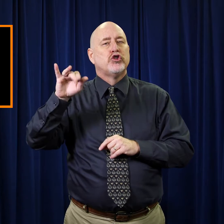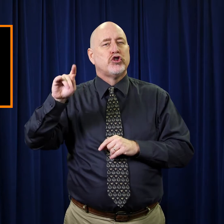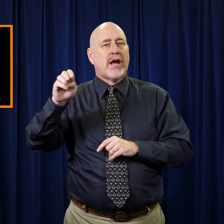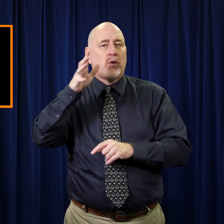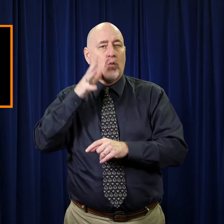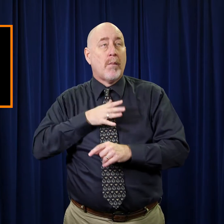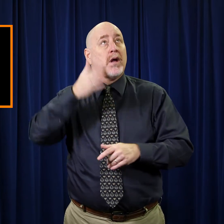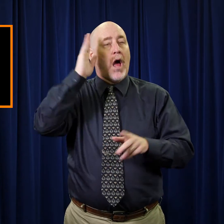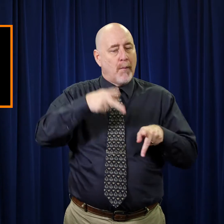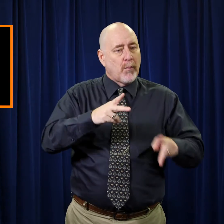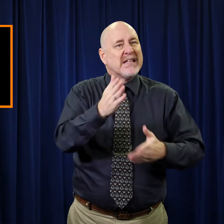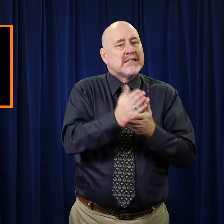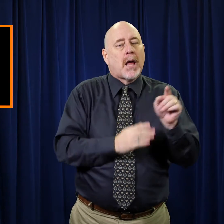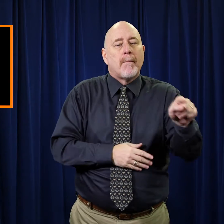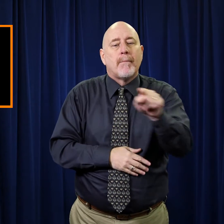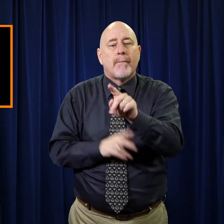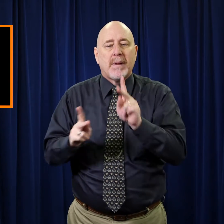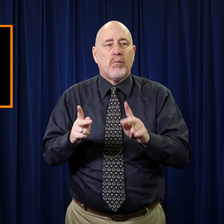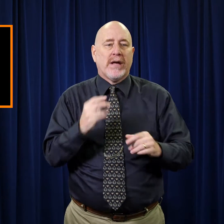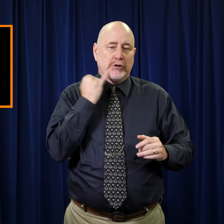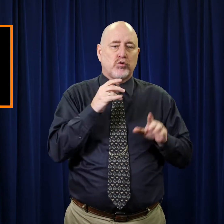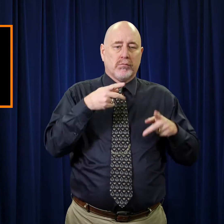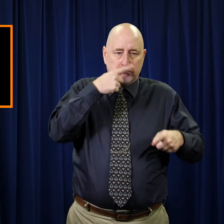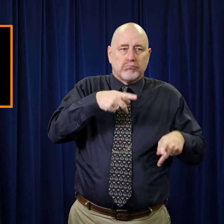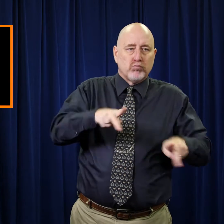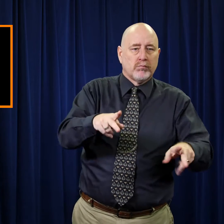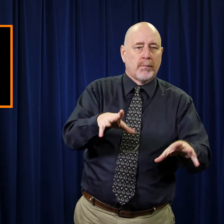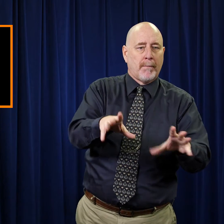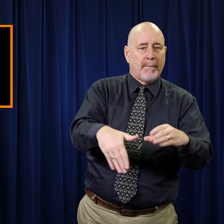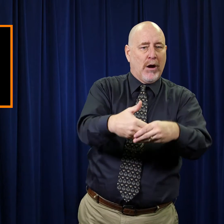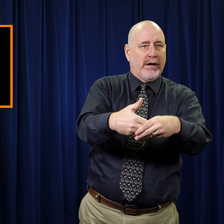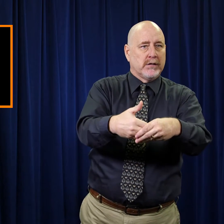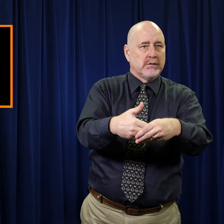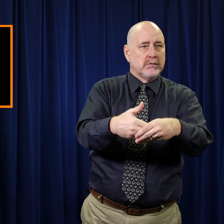had prohibited some marriages—some people the Israelites couldn't marry. But